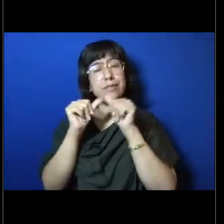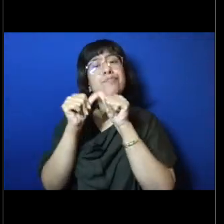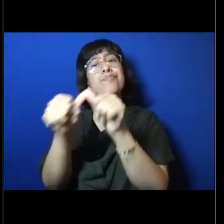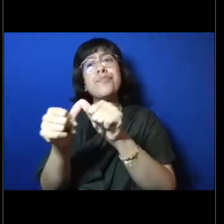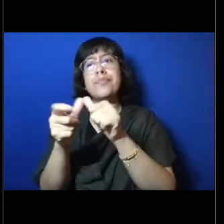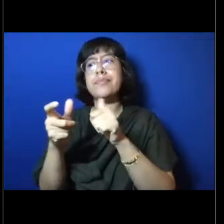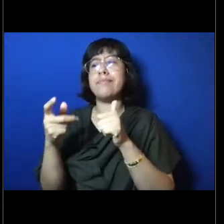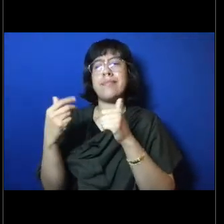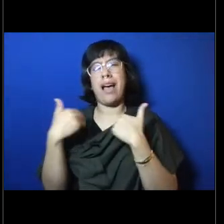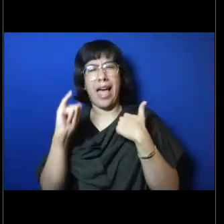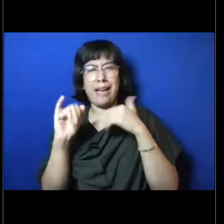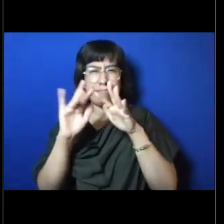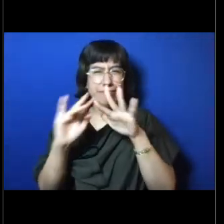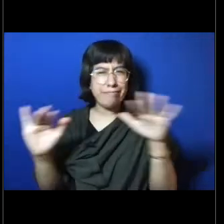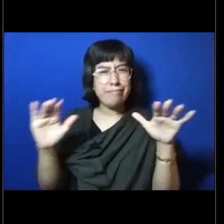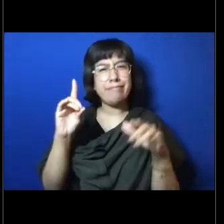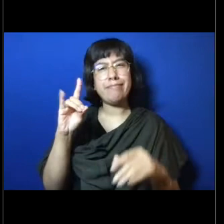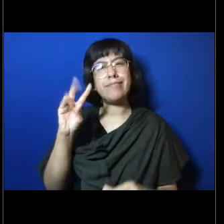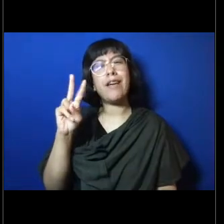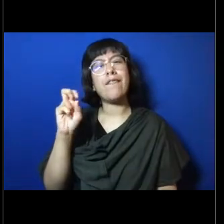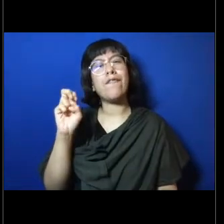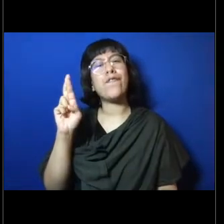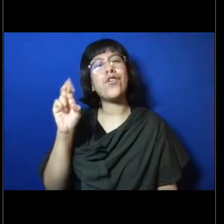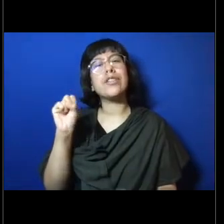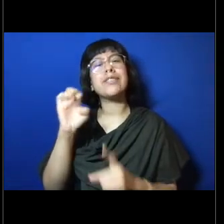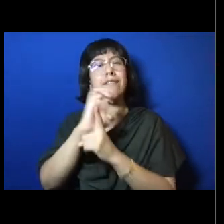And so what I have here is a movie